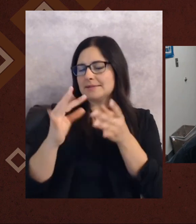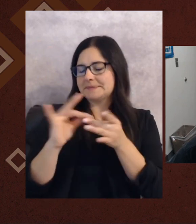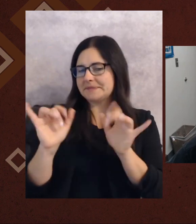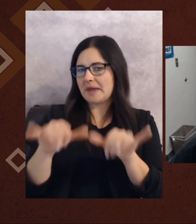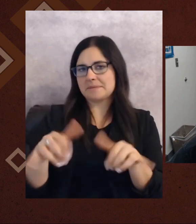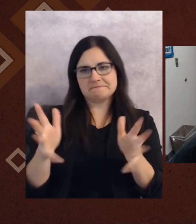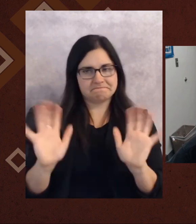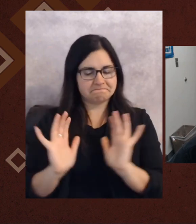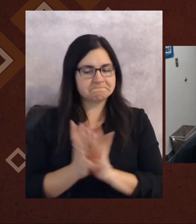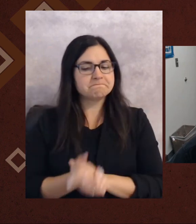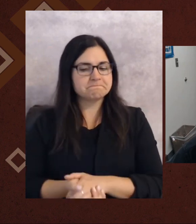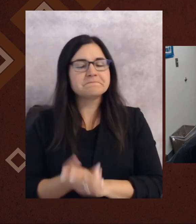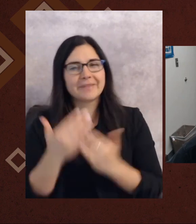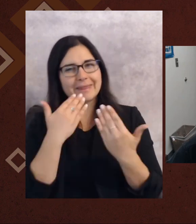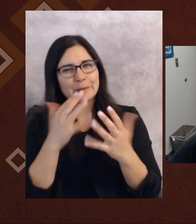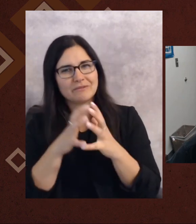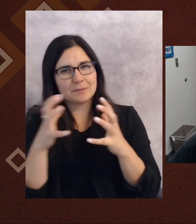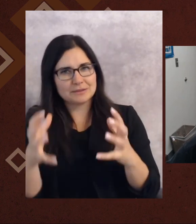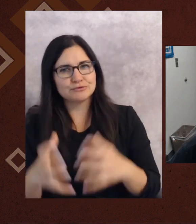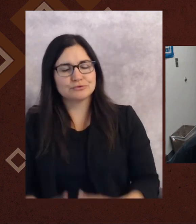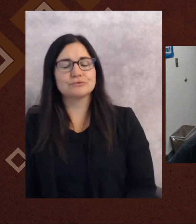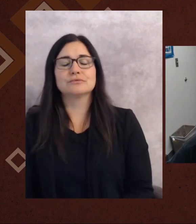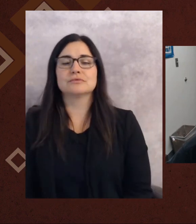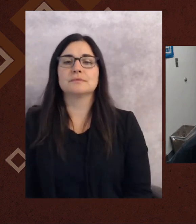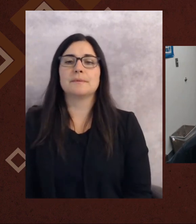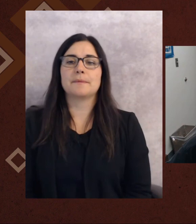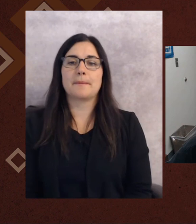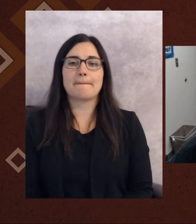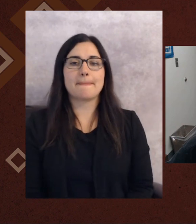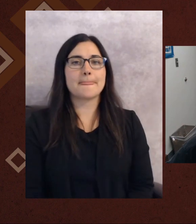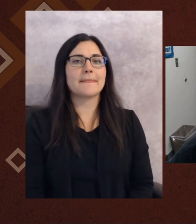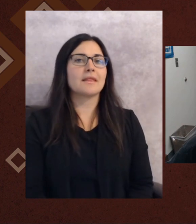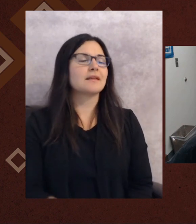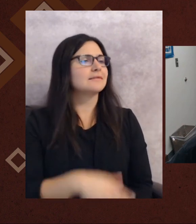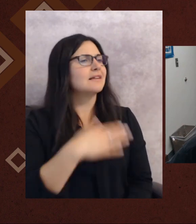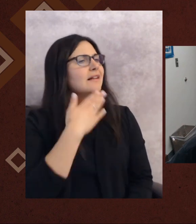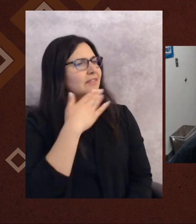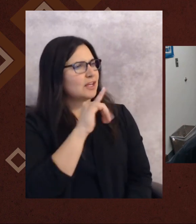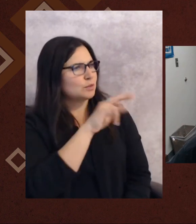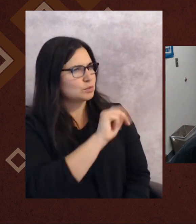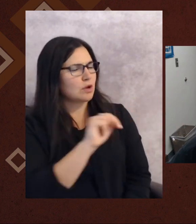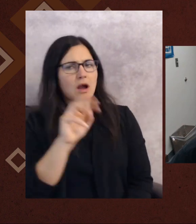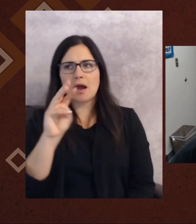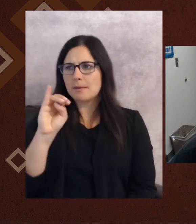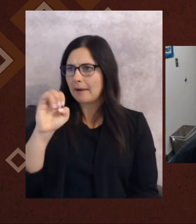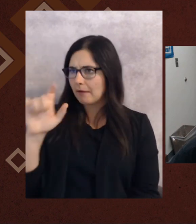Well, thank you very much. Well said. Thank you, John. And Michael, there is room for all of us.